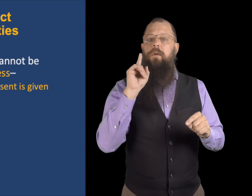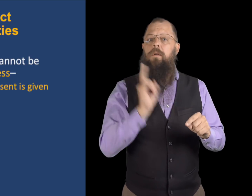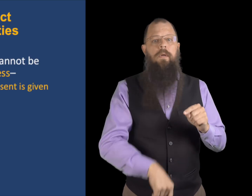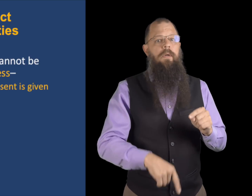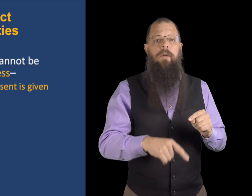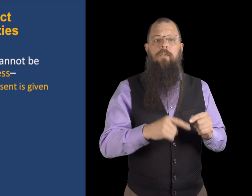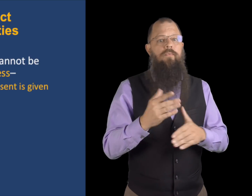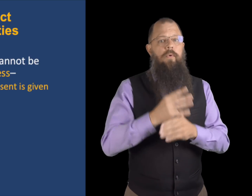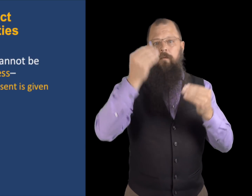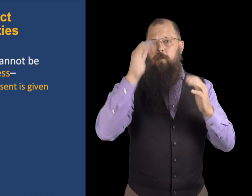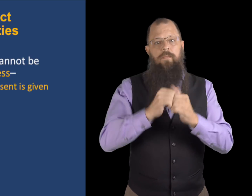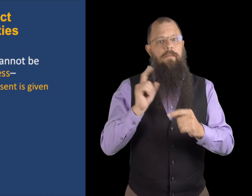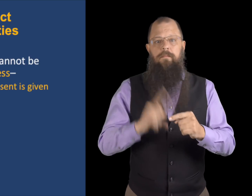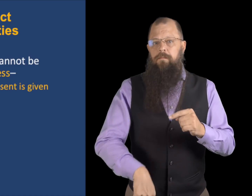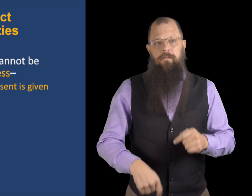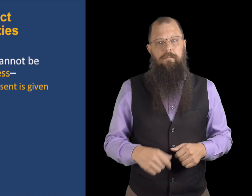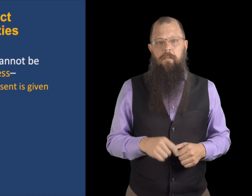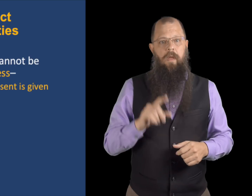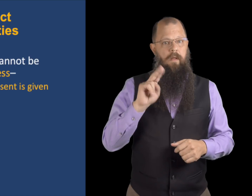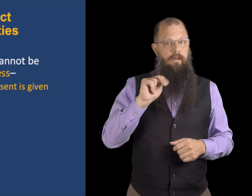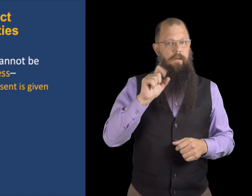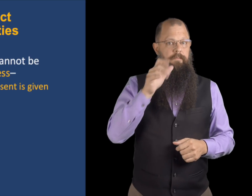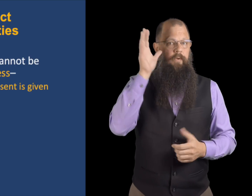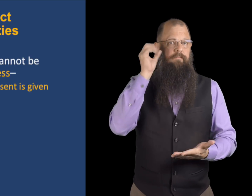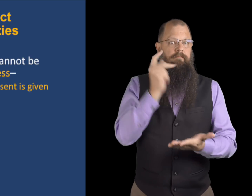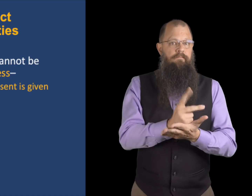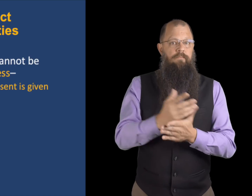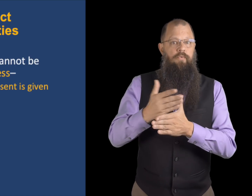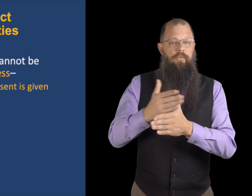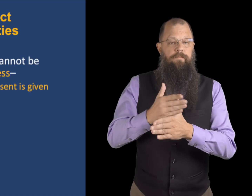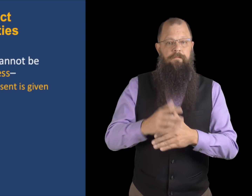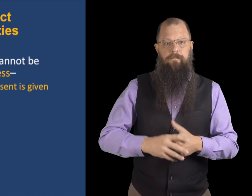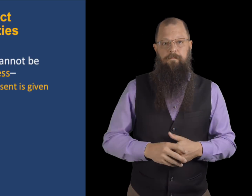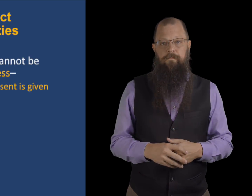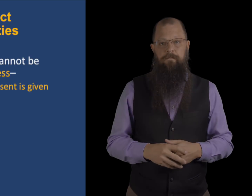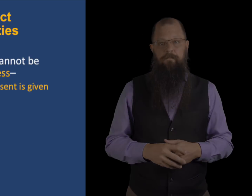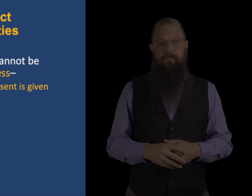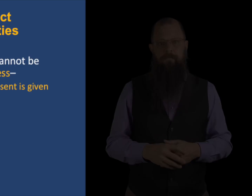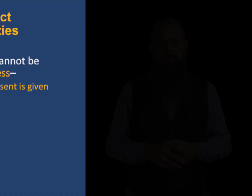able to have that information. Others without the direct relationship cannot